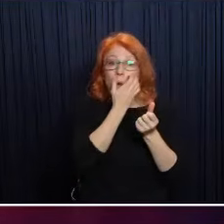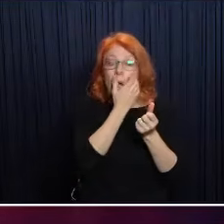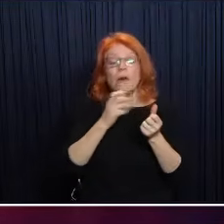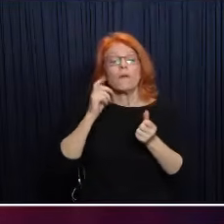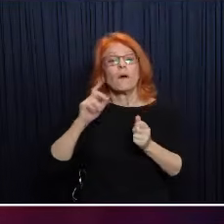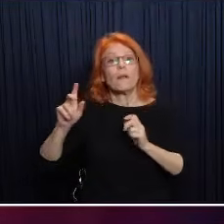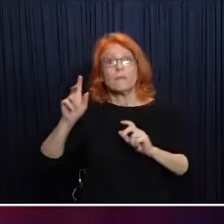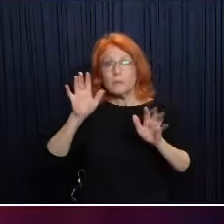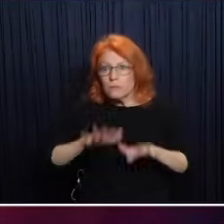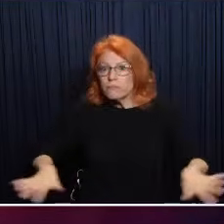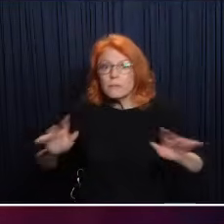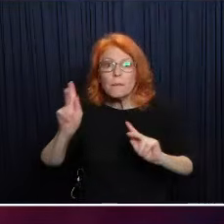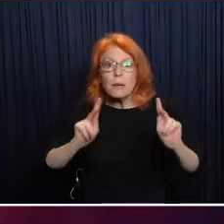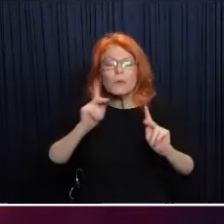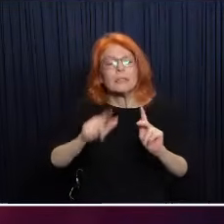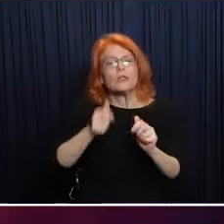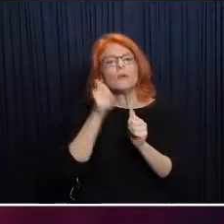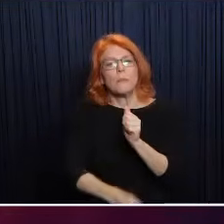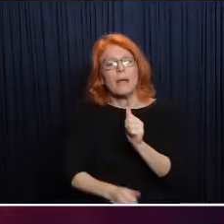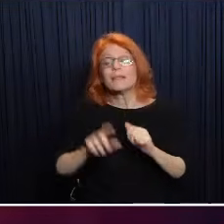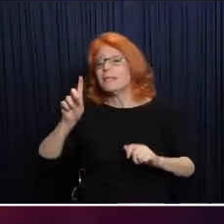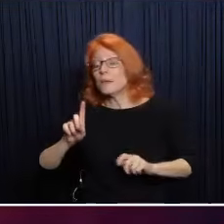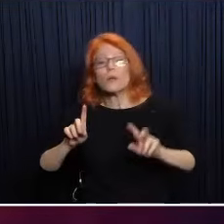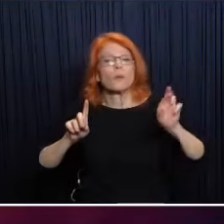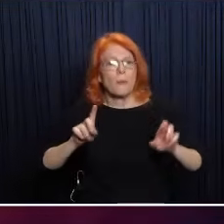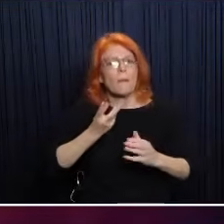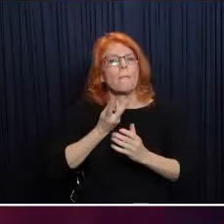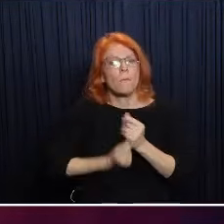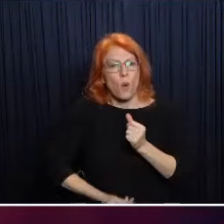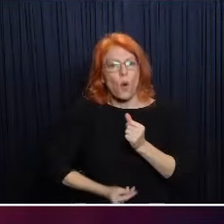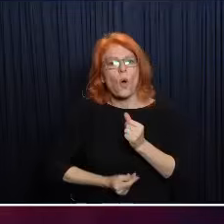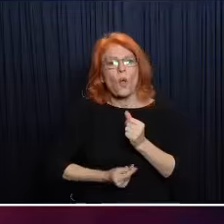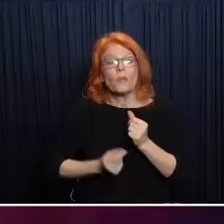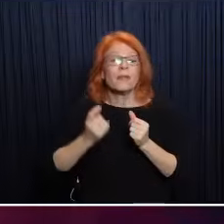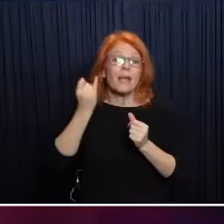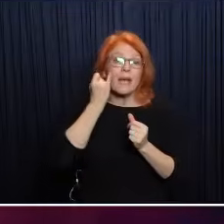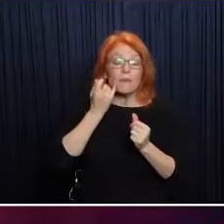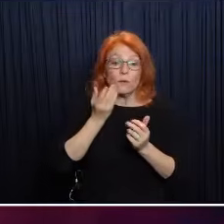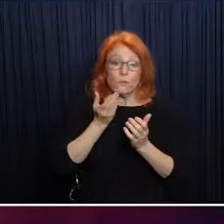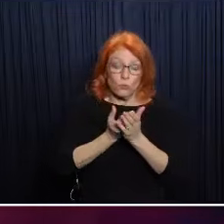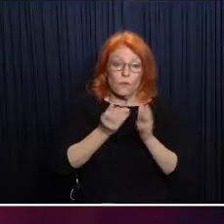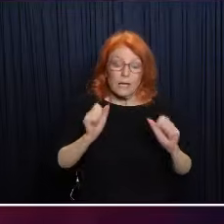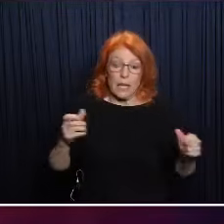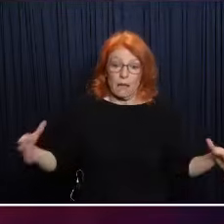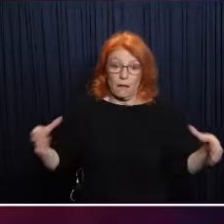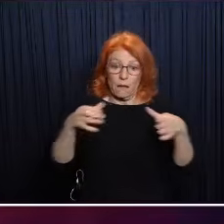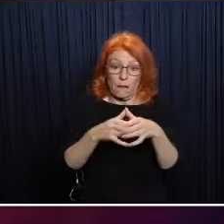ACT THAT HAS 80% SUPPORT AMONGST THE PEOPLE AND IT NEEDS TO BE